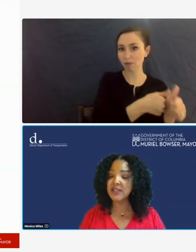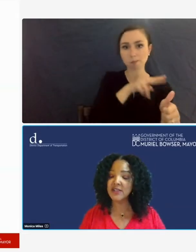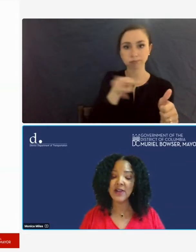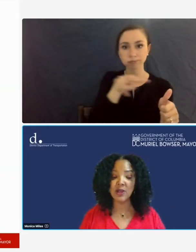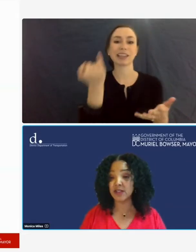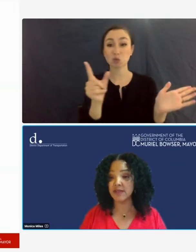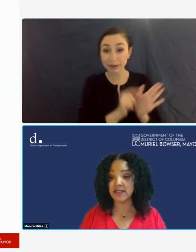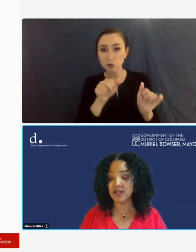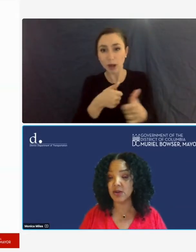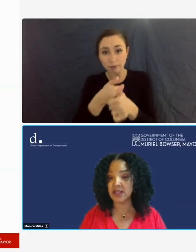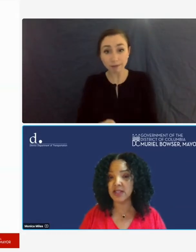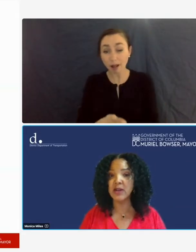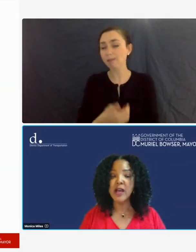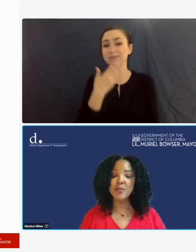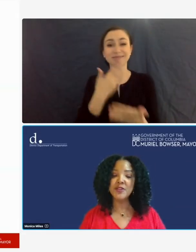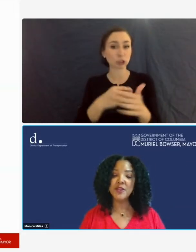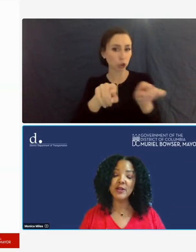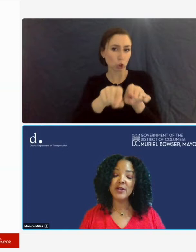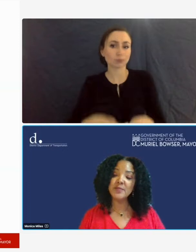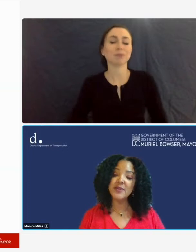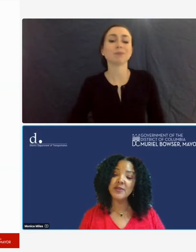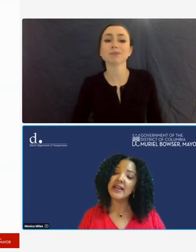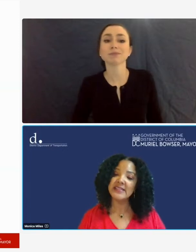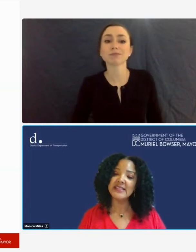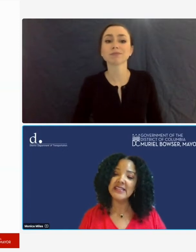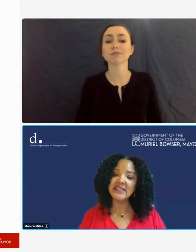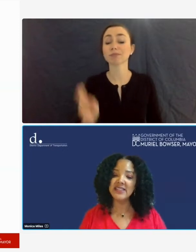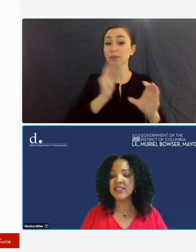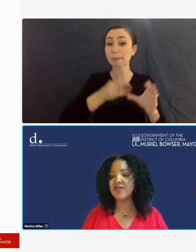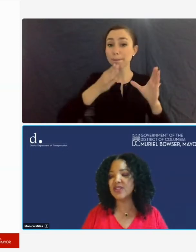that's that's good also but the participant guide is intended just to give you a little